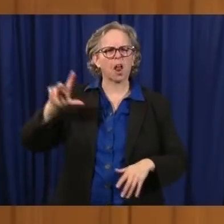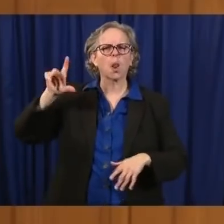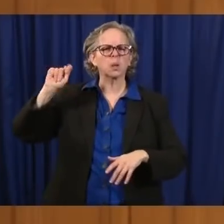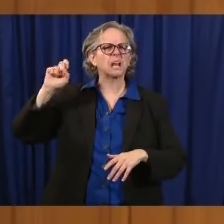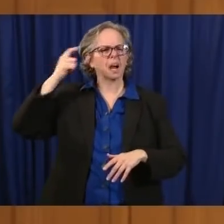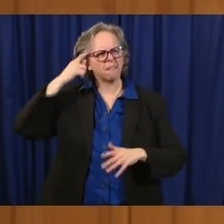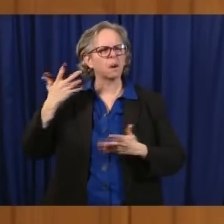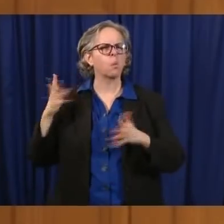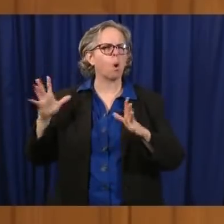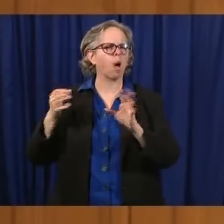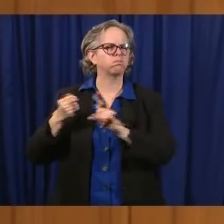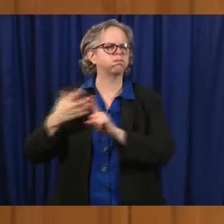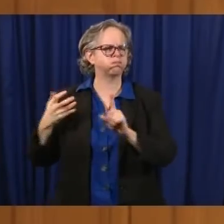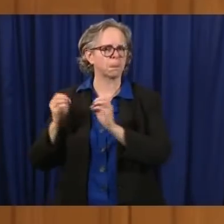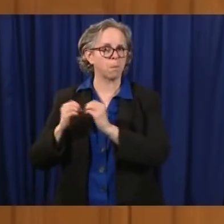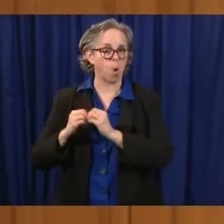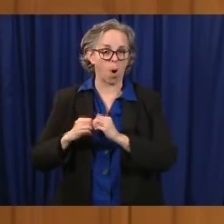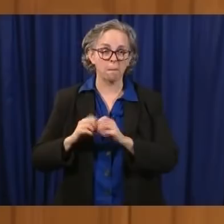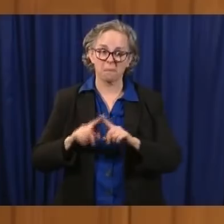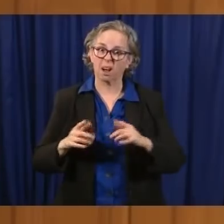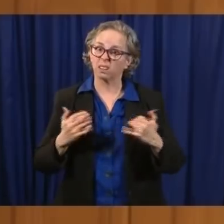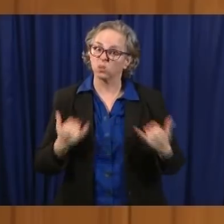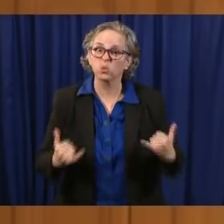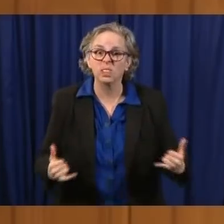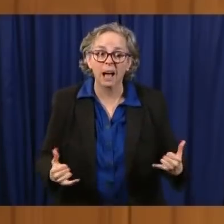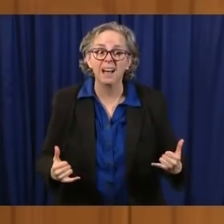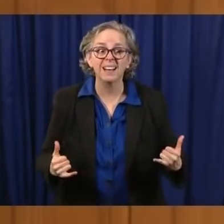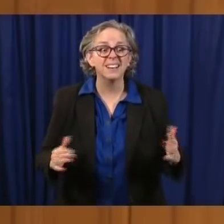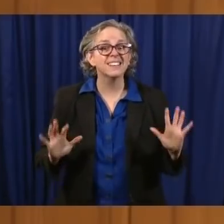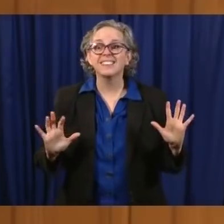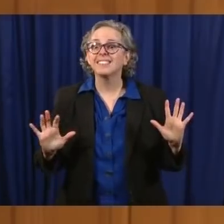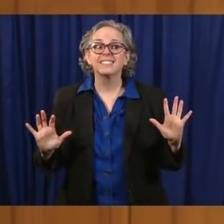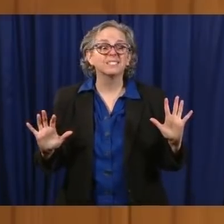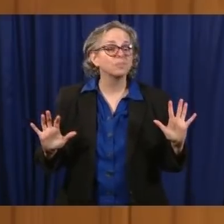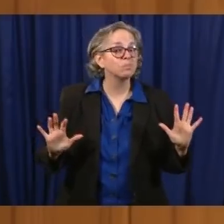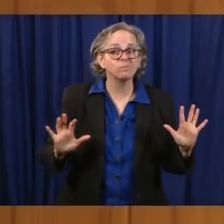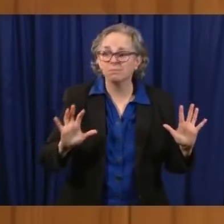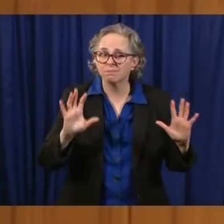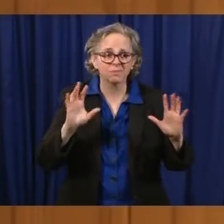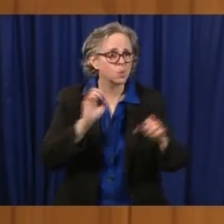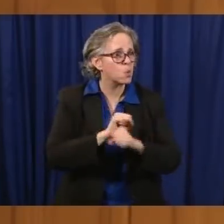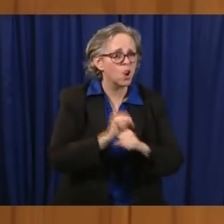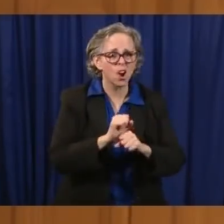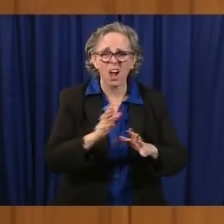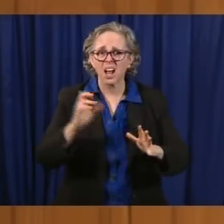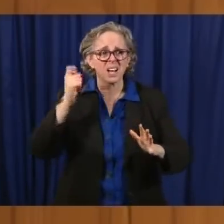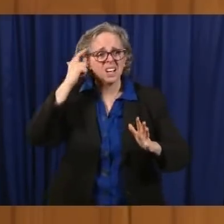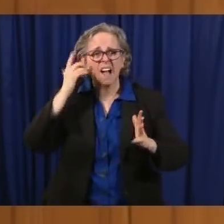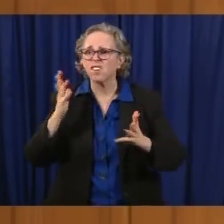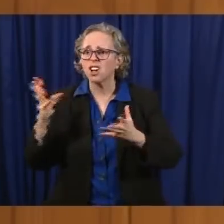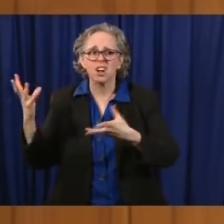FORWARD, BUT I WANT YOU TO KNOW THAT THE TEAMS WORKED ALL WEEKEND, THE GOVERNOR WILL BE SHARING MORE DETAILS ABOUT